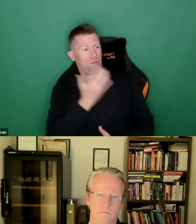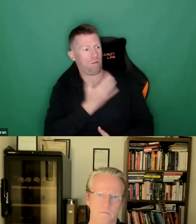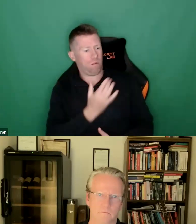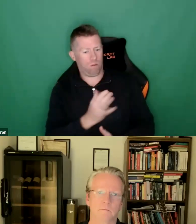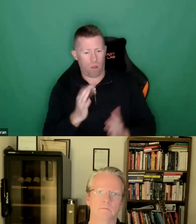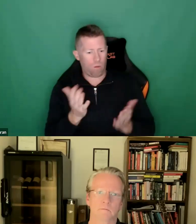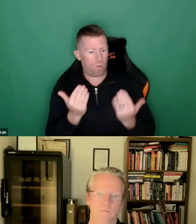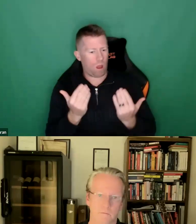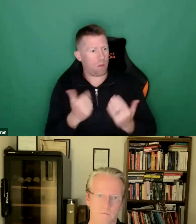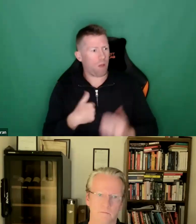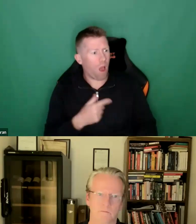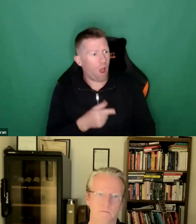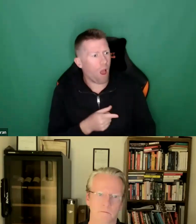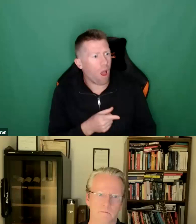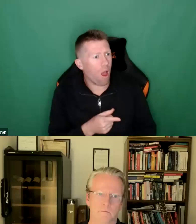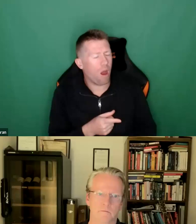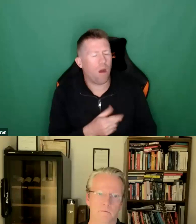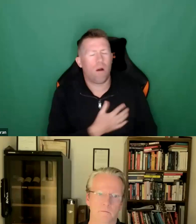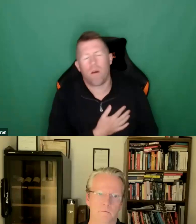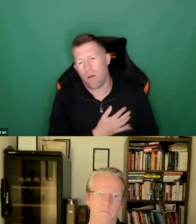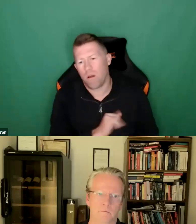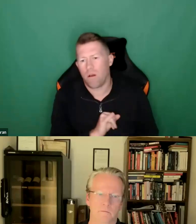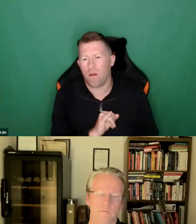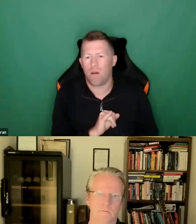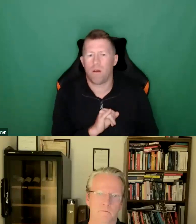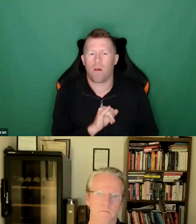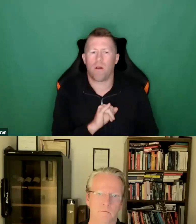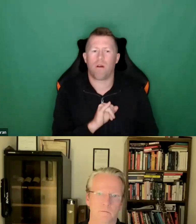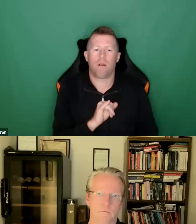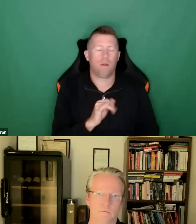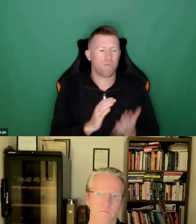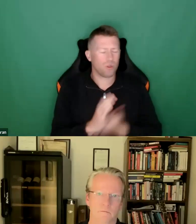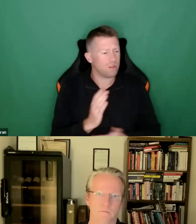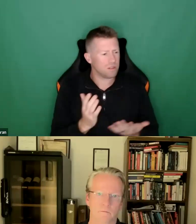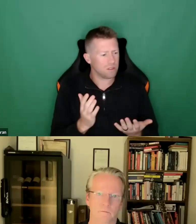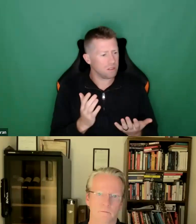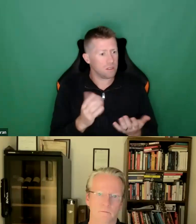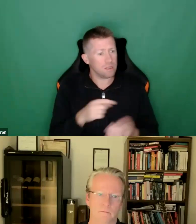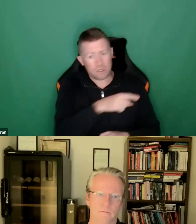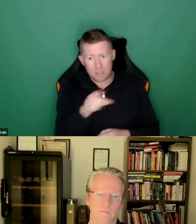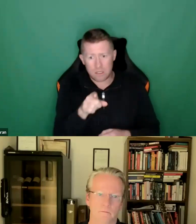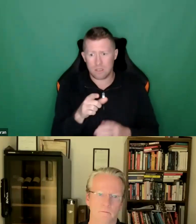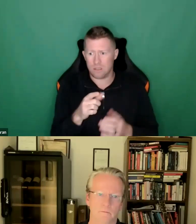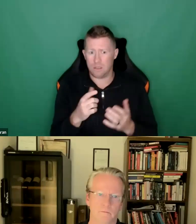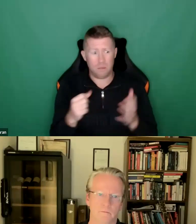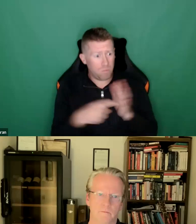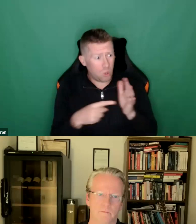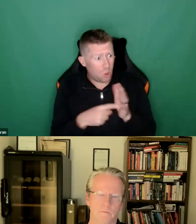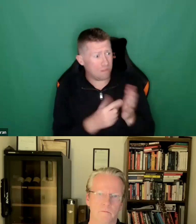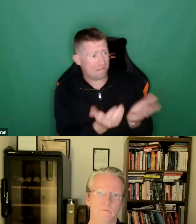said they felt they were pushed out of the school. That they were not welcome . And I just found